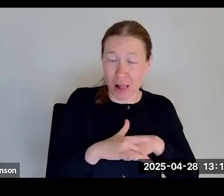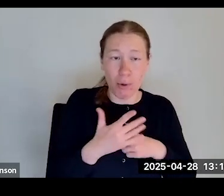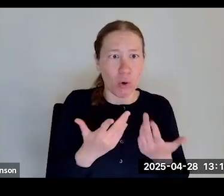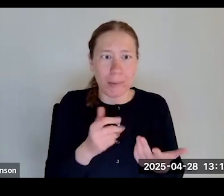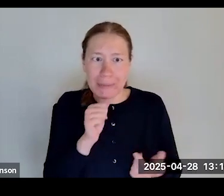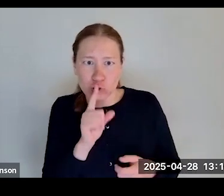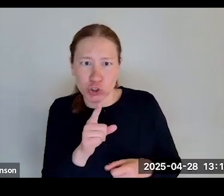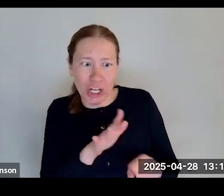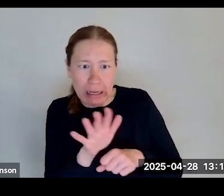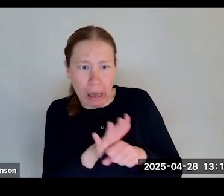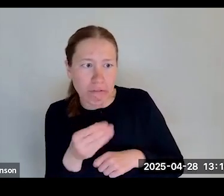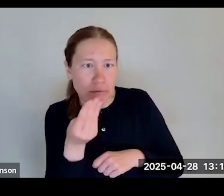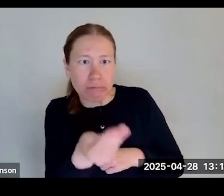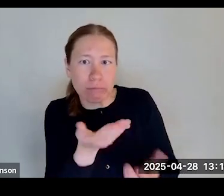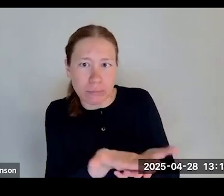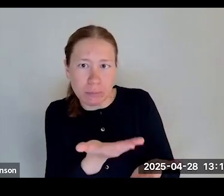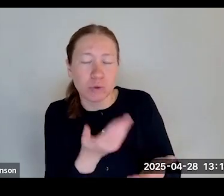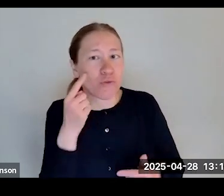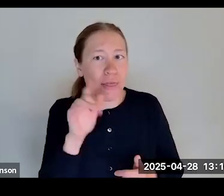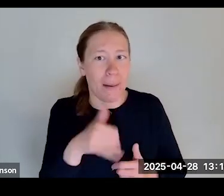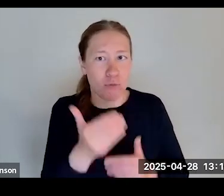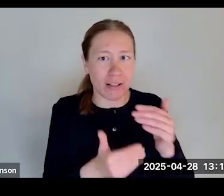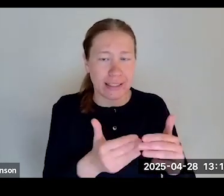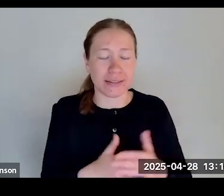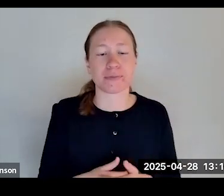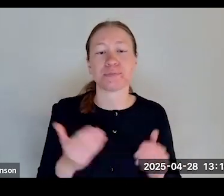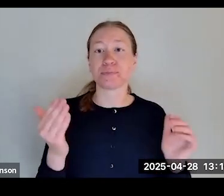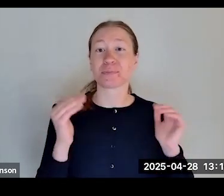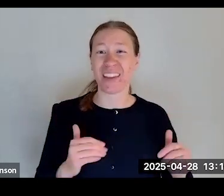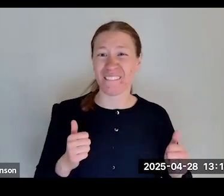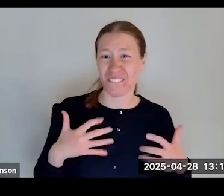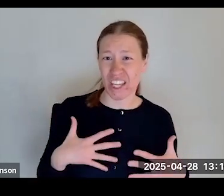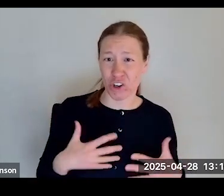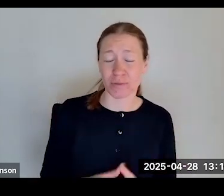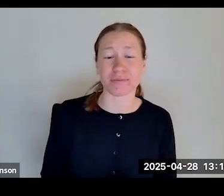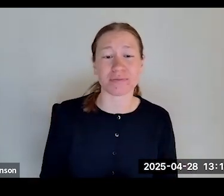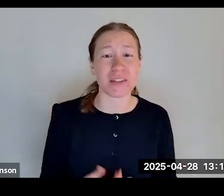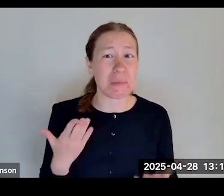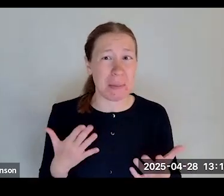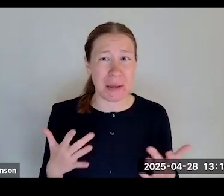for the process. Fear, concerns about losing one's job,